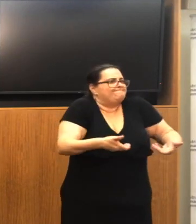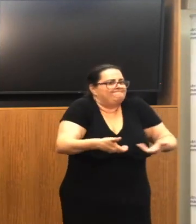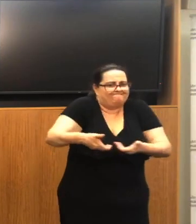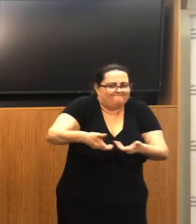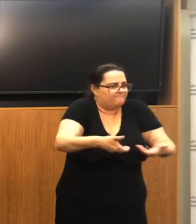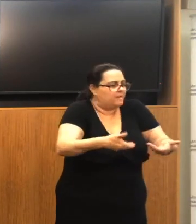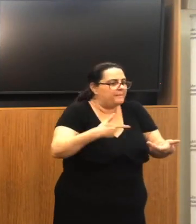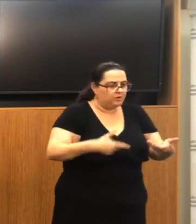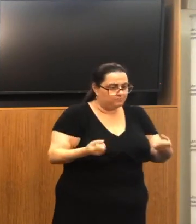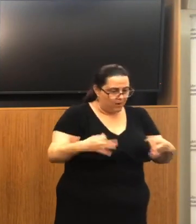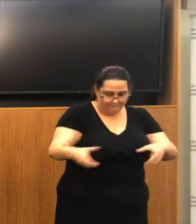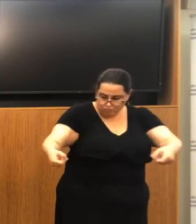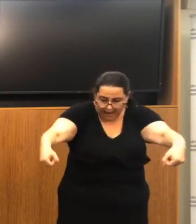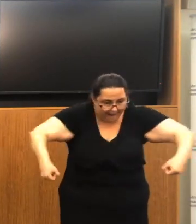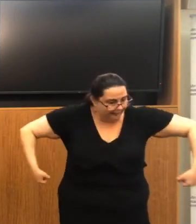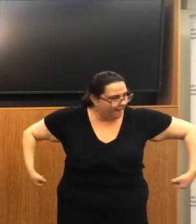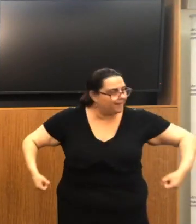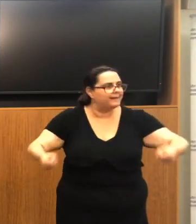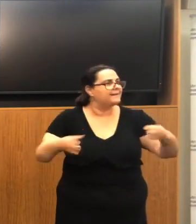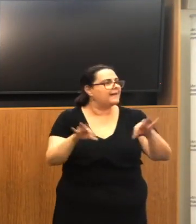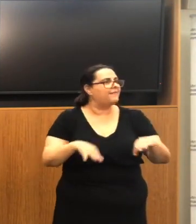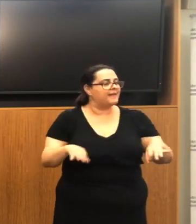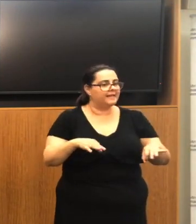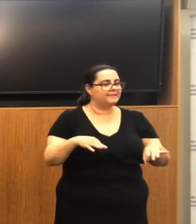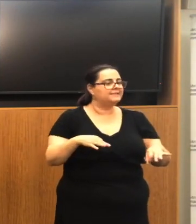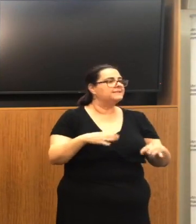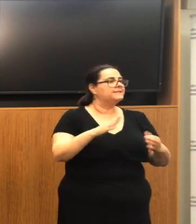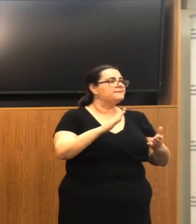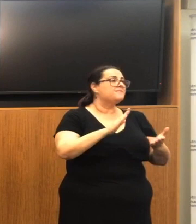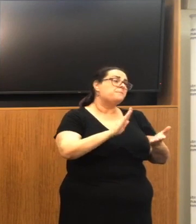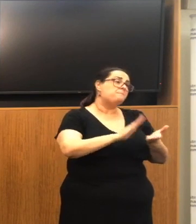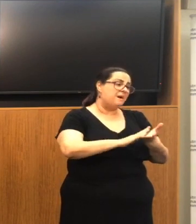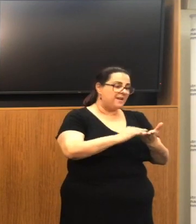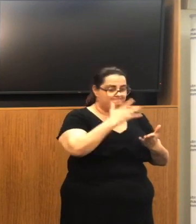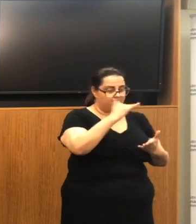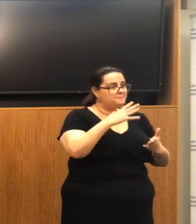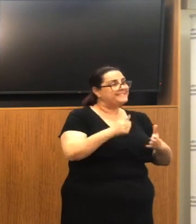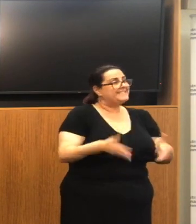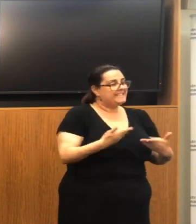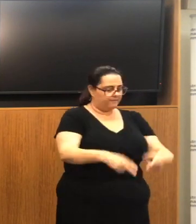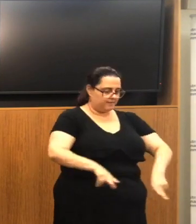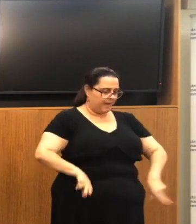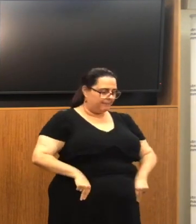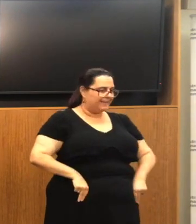handrail up, she had no choice but to put him in diapers. And if you can just imagine what an eight year old must